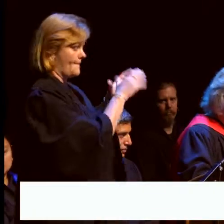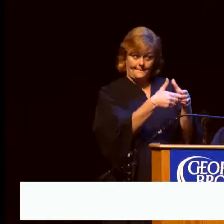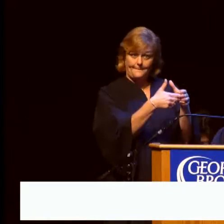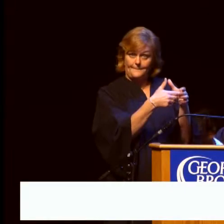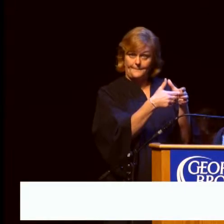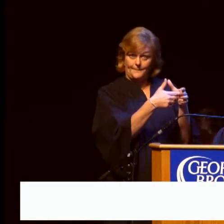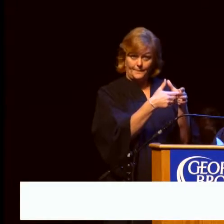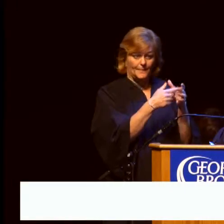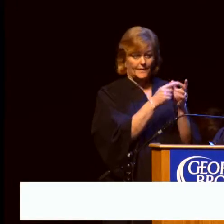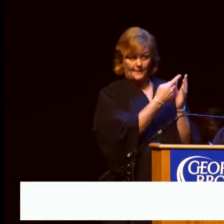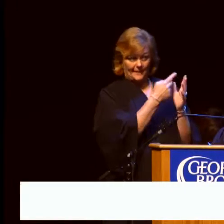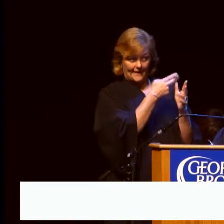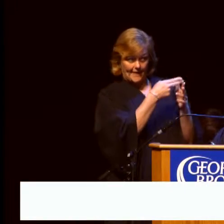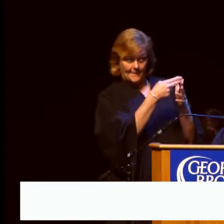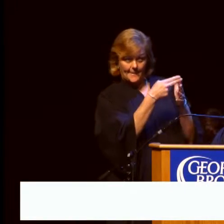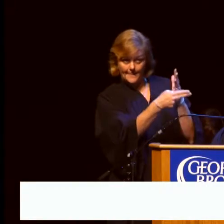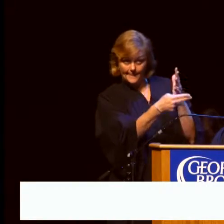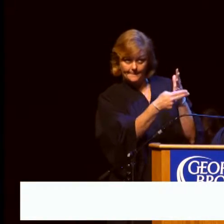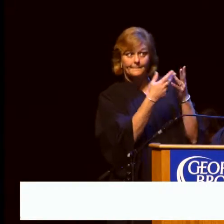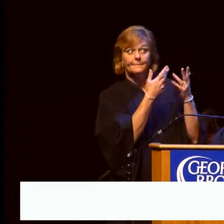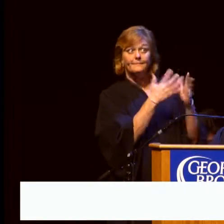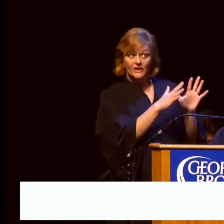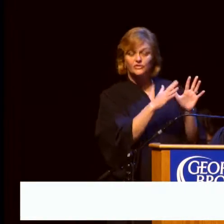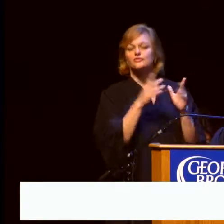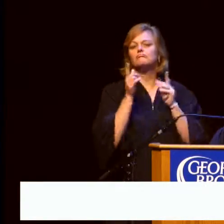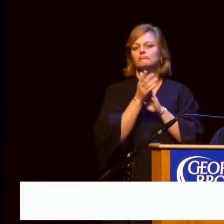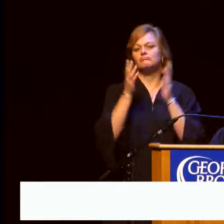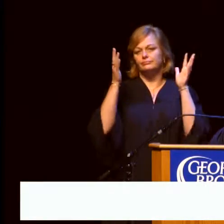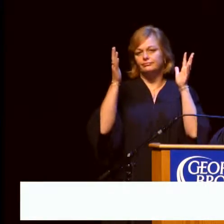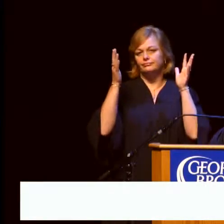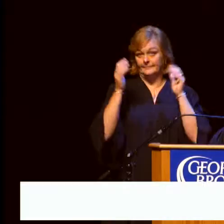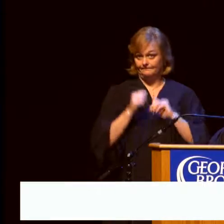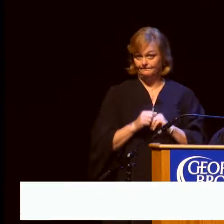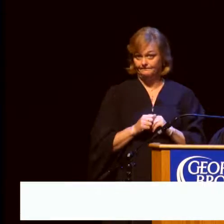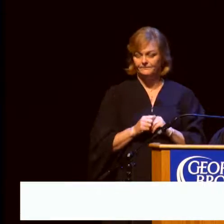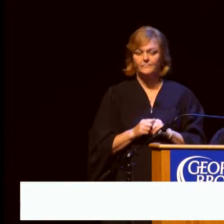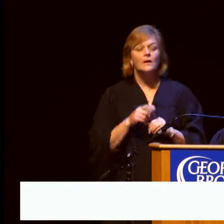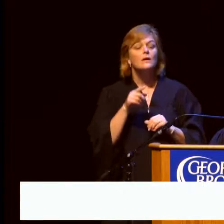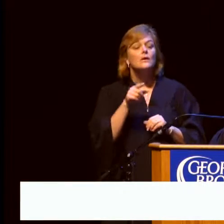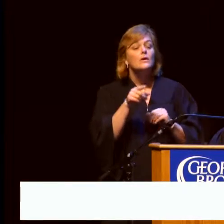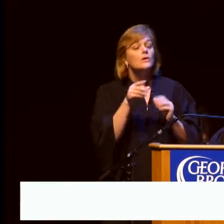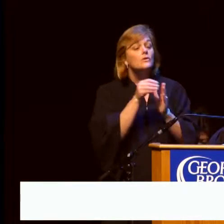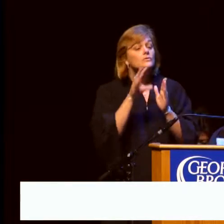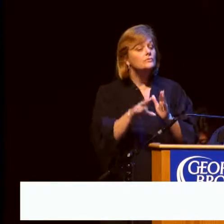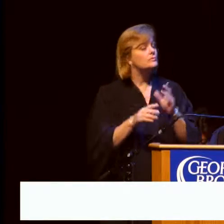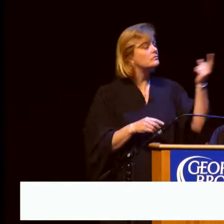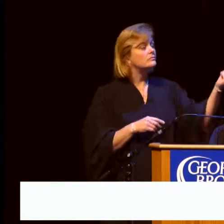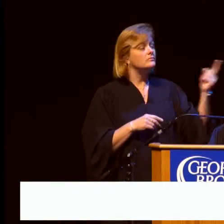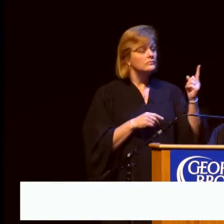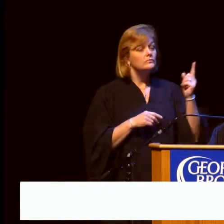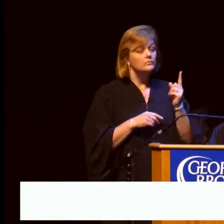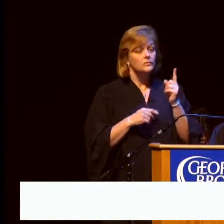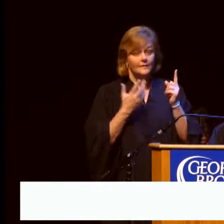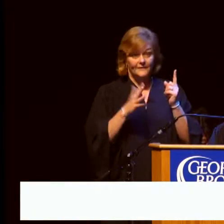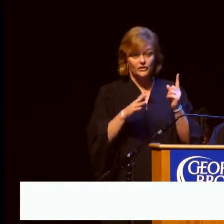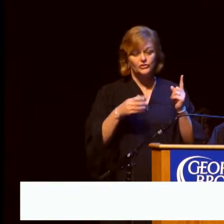FOR OUR GRADUANDS, UPON RECEIVING YOUR CREDENTIAL WE ASK THAT YOU RETURN TO YOUR SEATS AND ENJOY THE REST OF THE CONVOCATION PROGRAM.